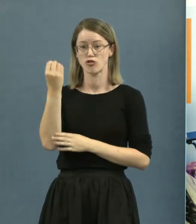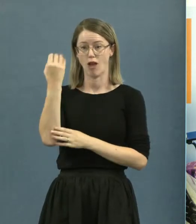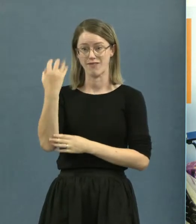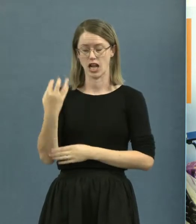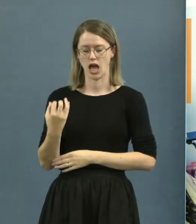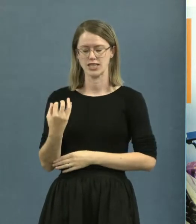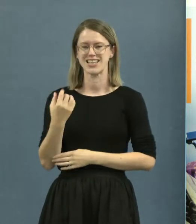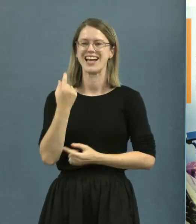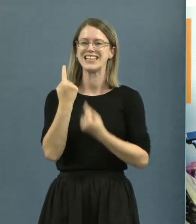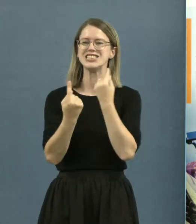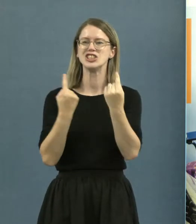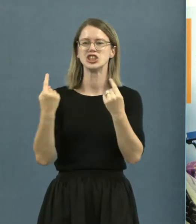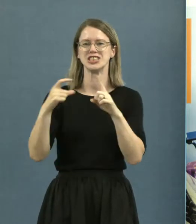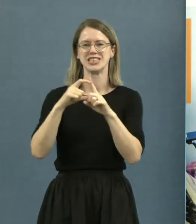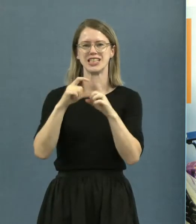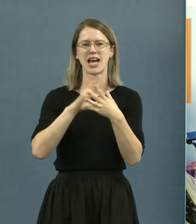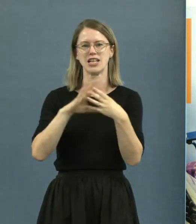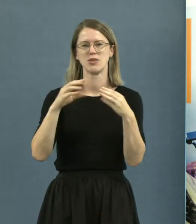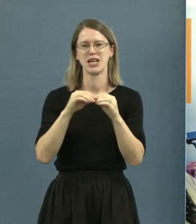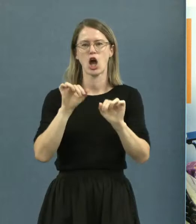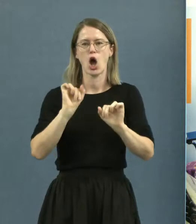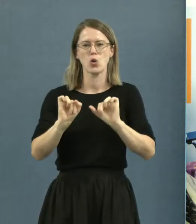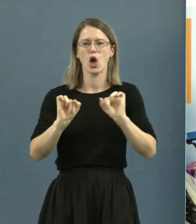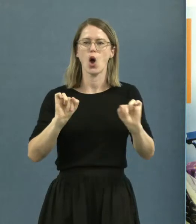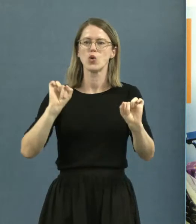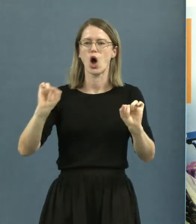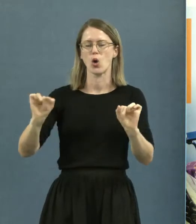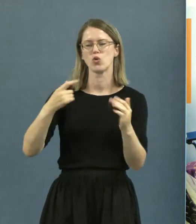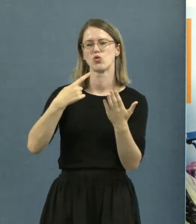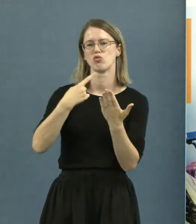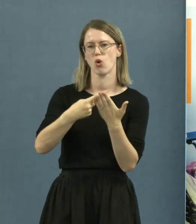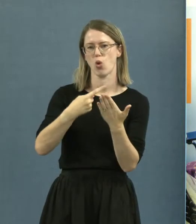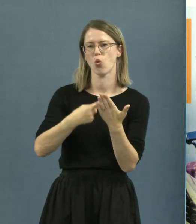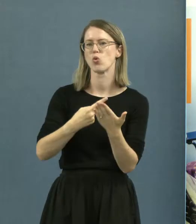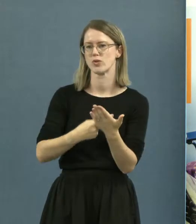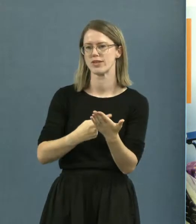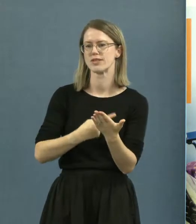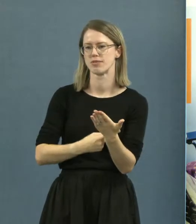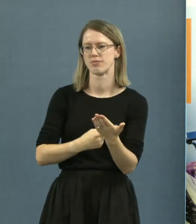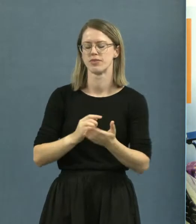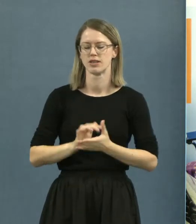different District Health